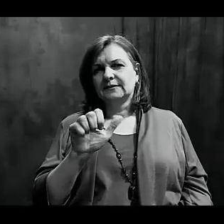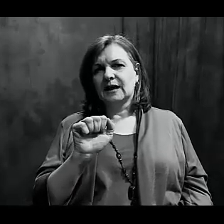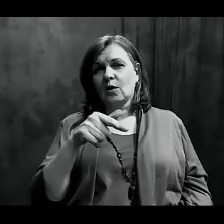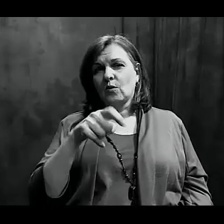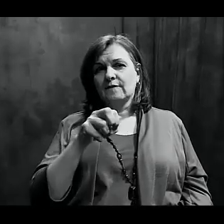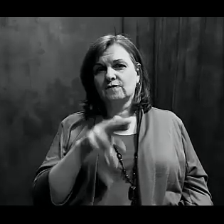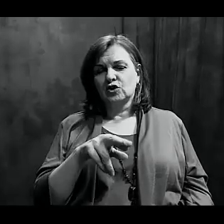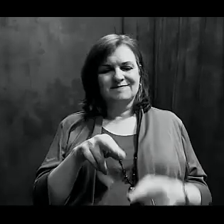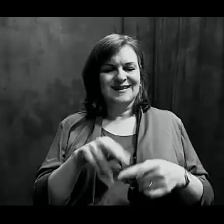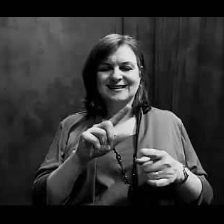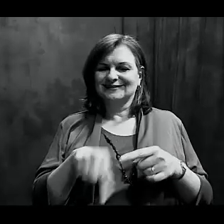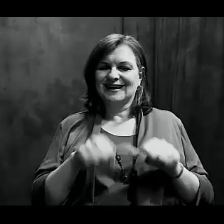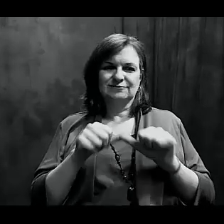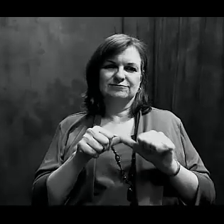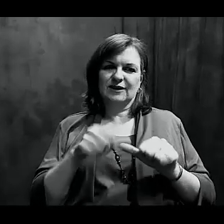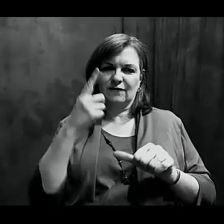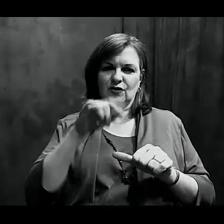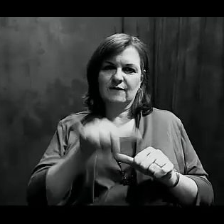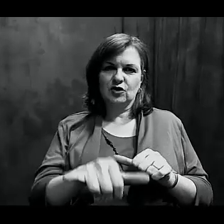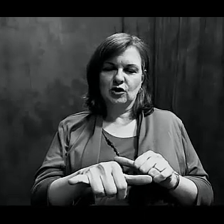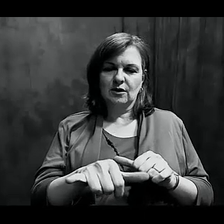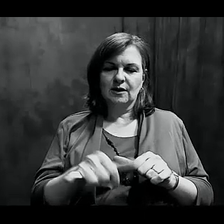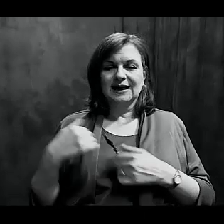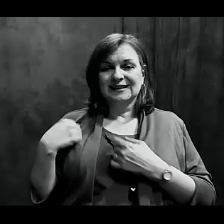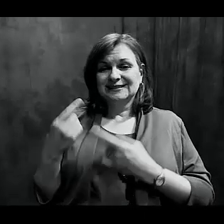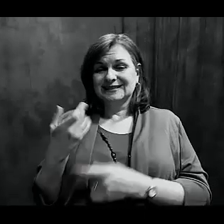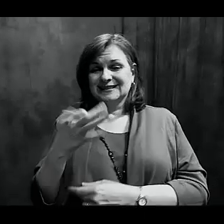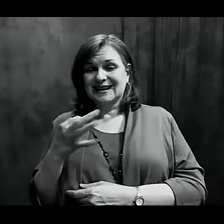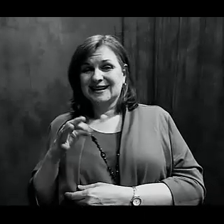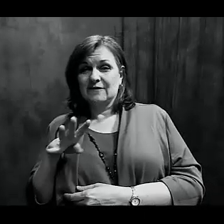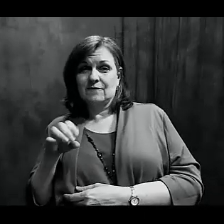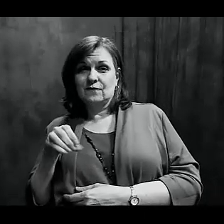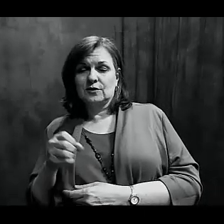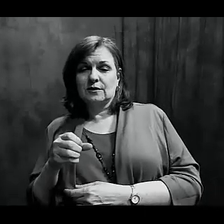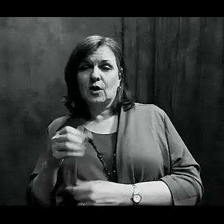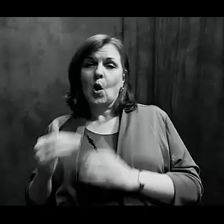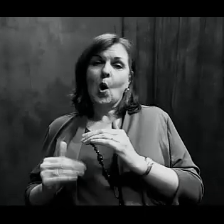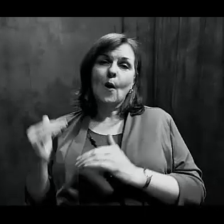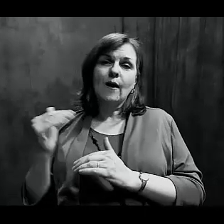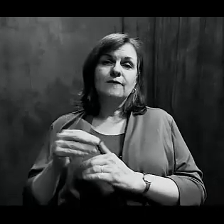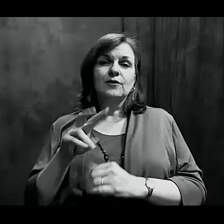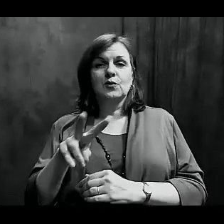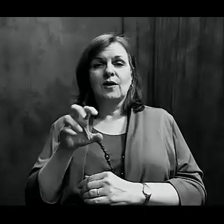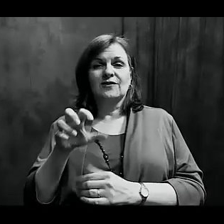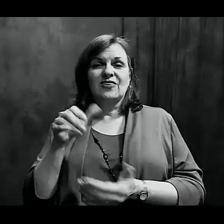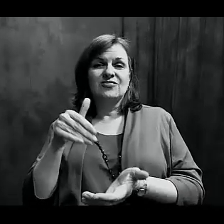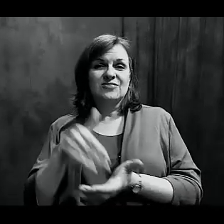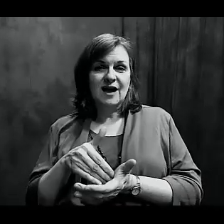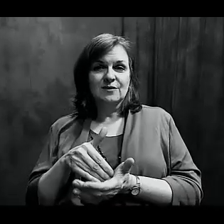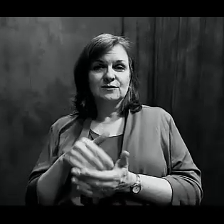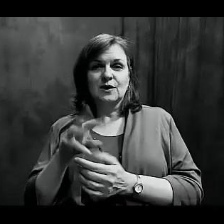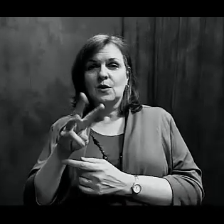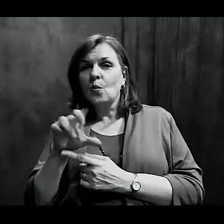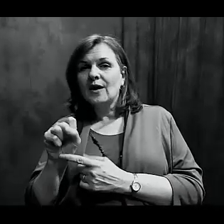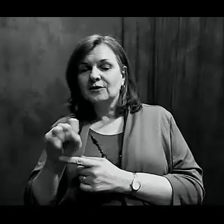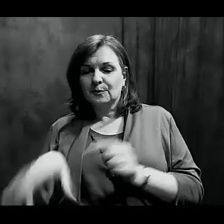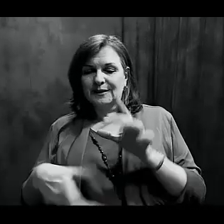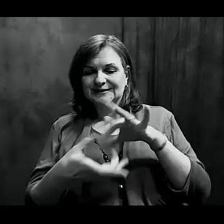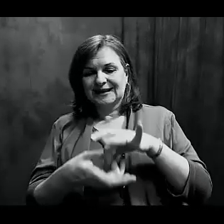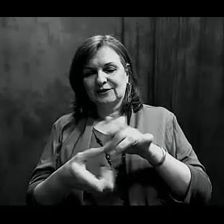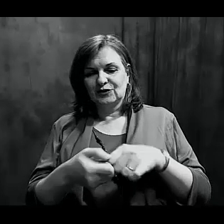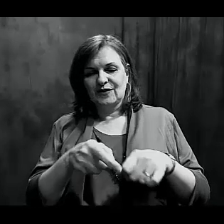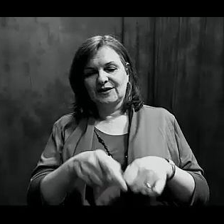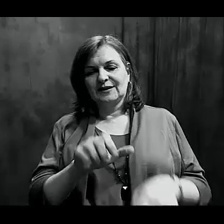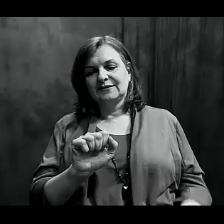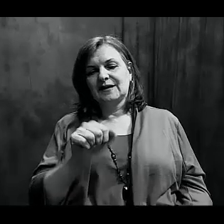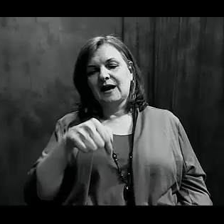we look at since the 1940s more than 200,000 wells have been put on to this aquifer and we draw out the water from it on